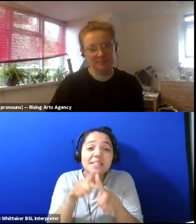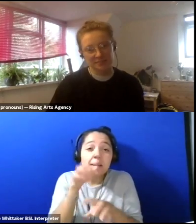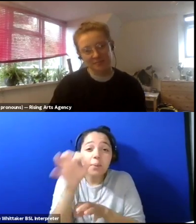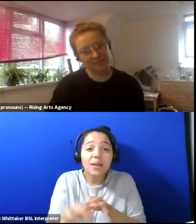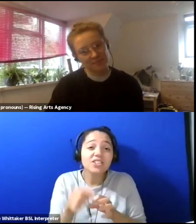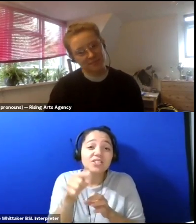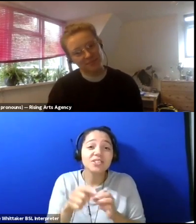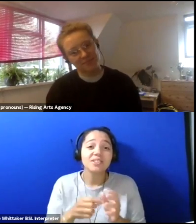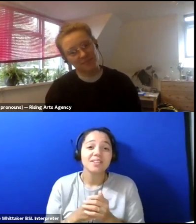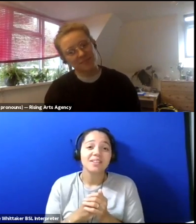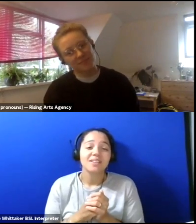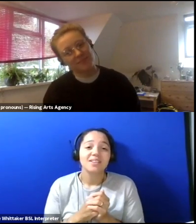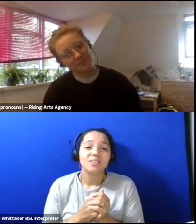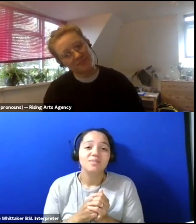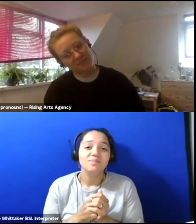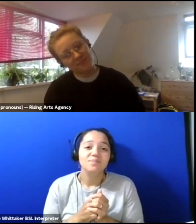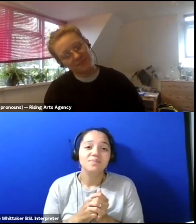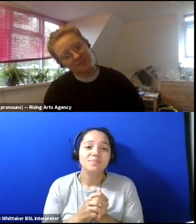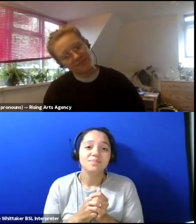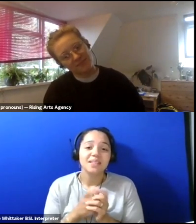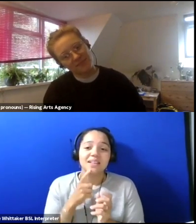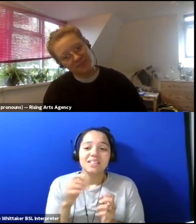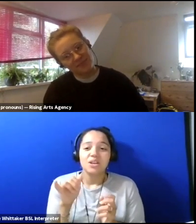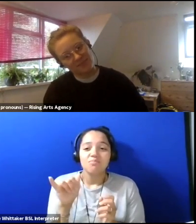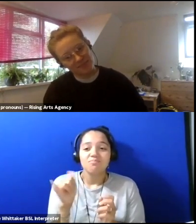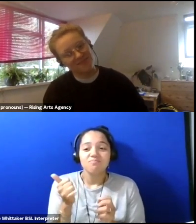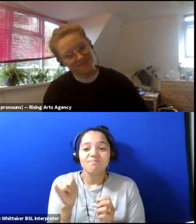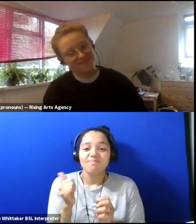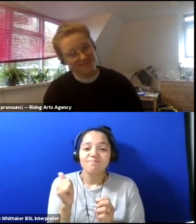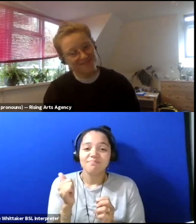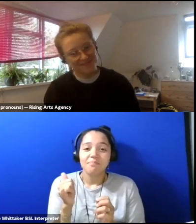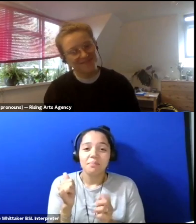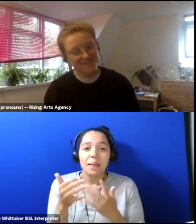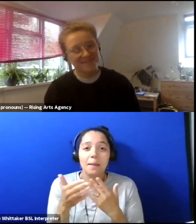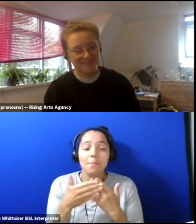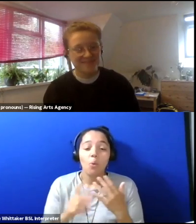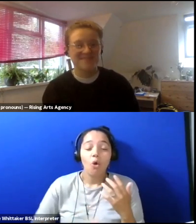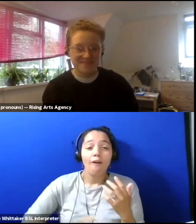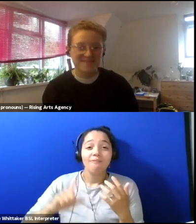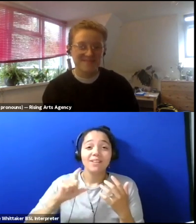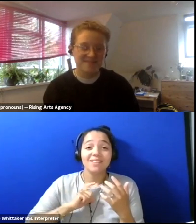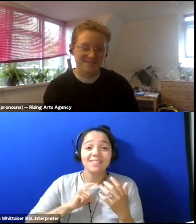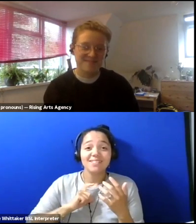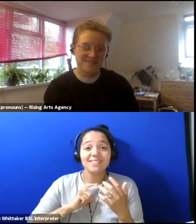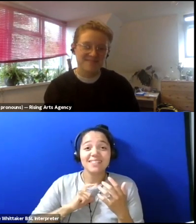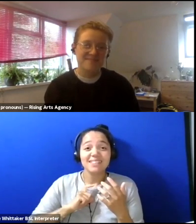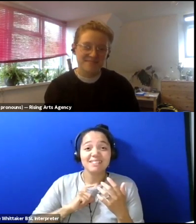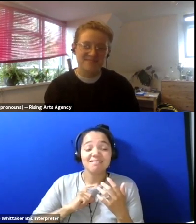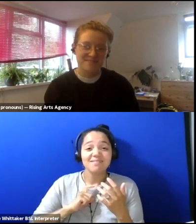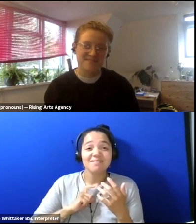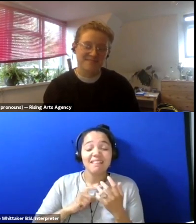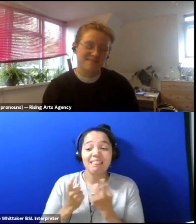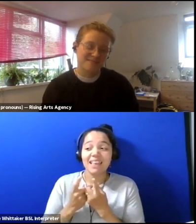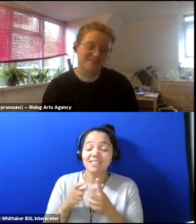I, yeah probably getting more confident in things that I try to explain.